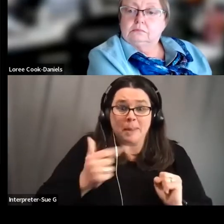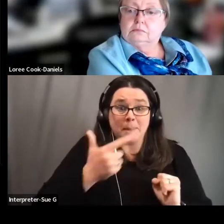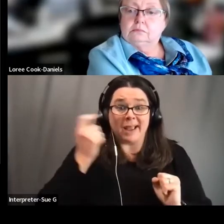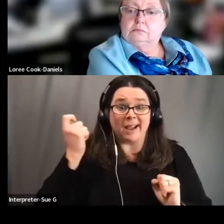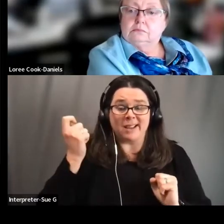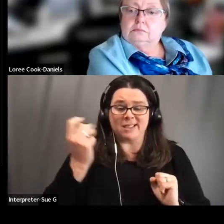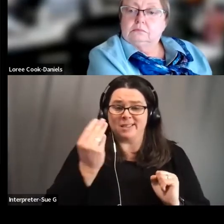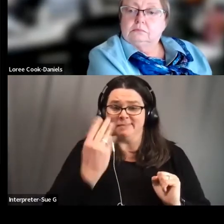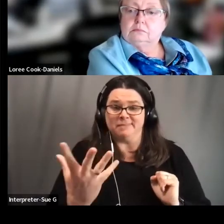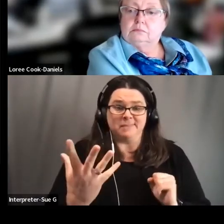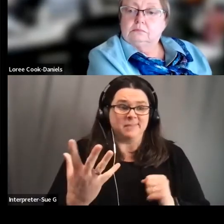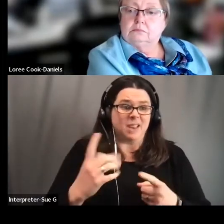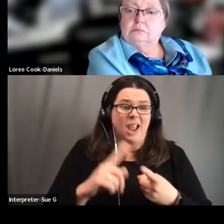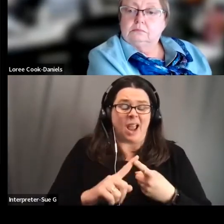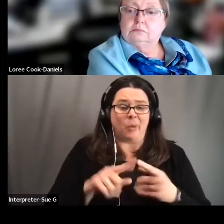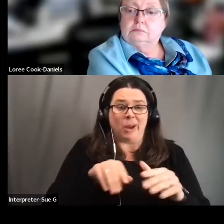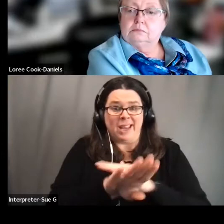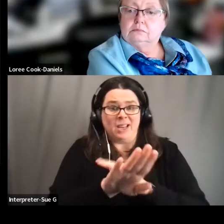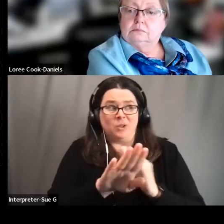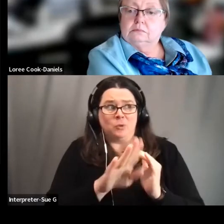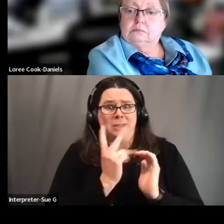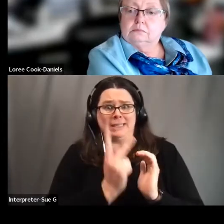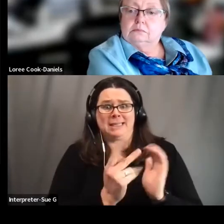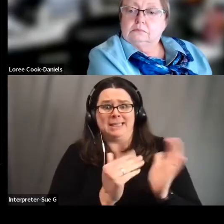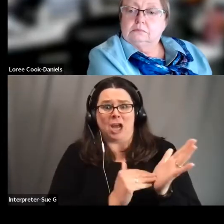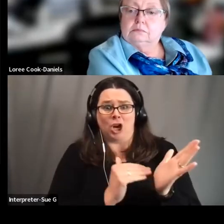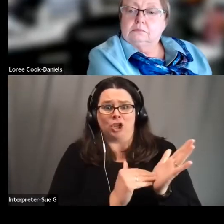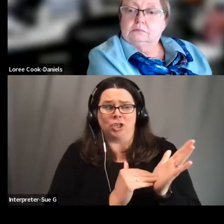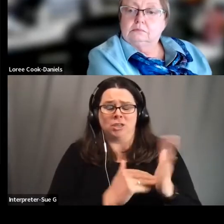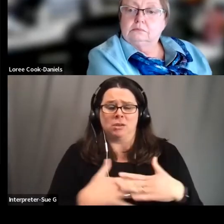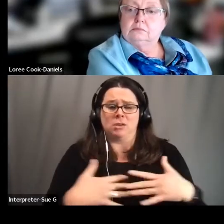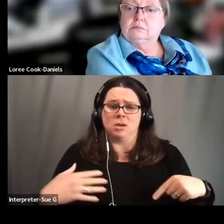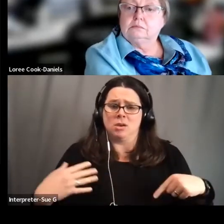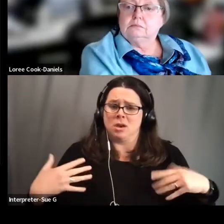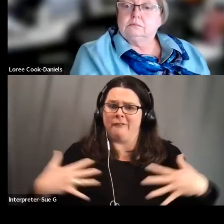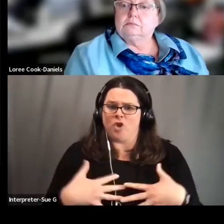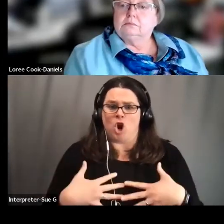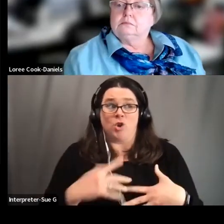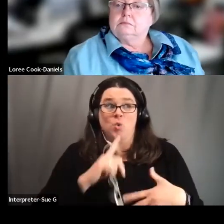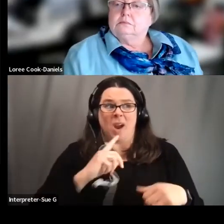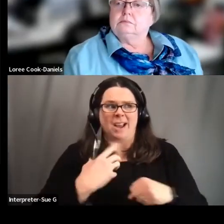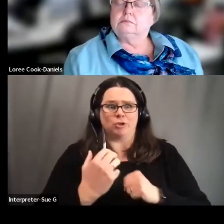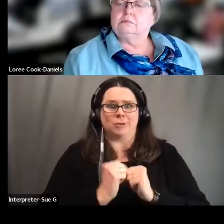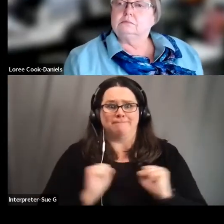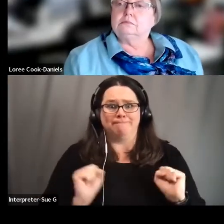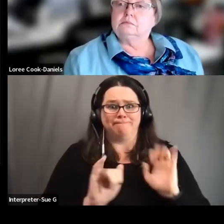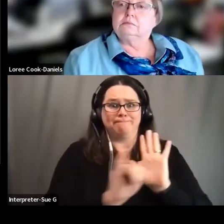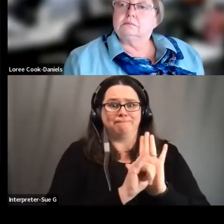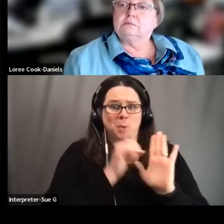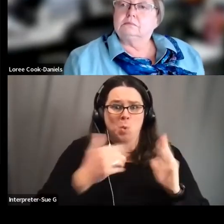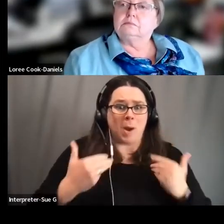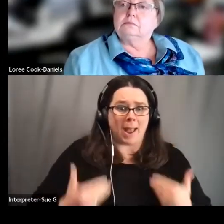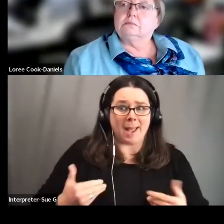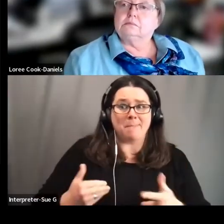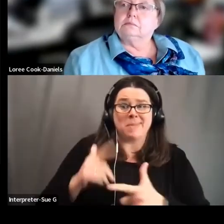whenever you went in to see a doctor, you were too afraid to really actually say who you are. The biggest obstacle to be honest with you